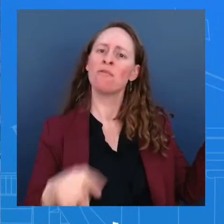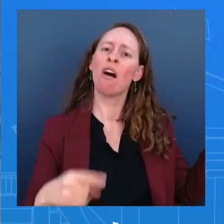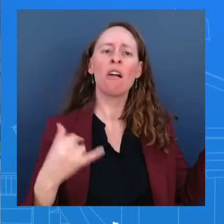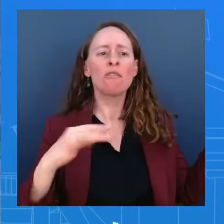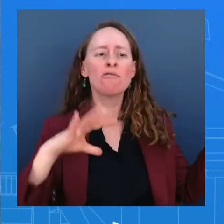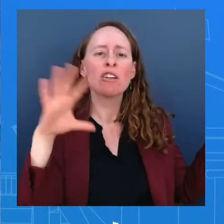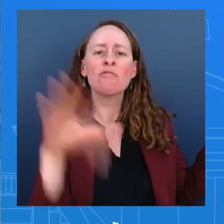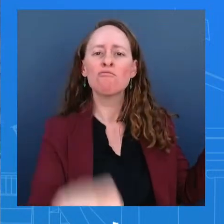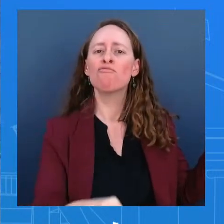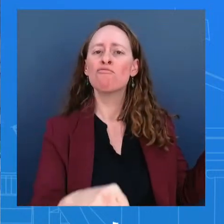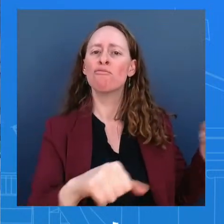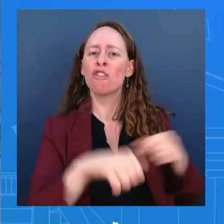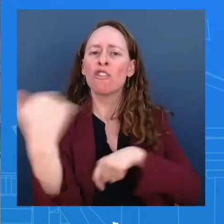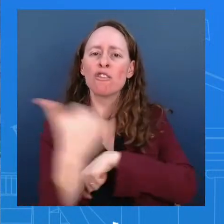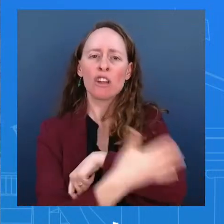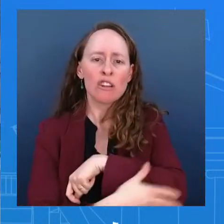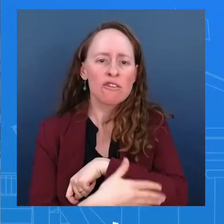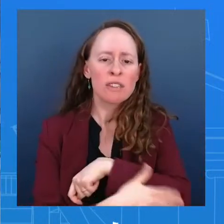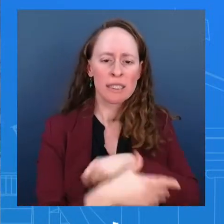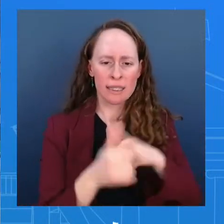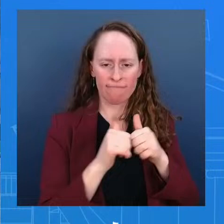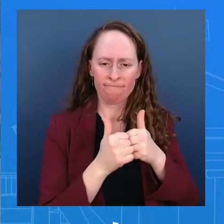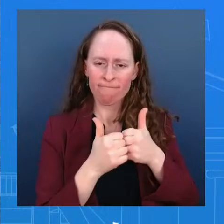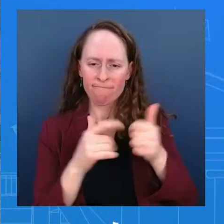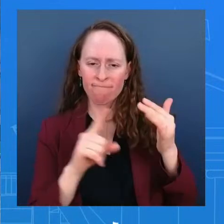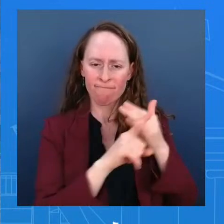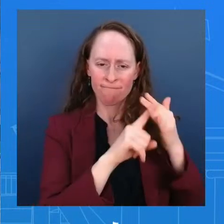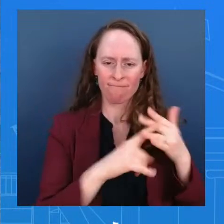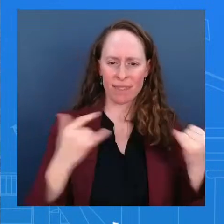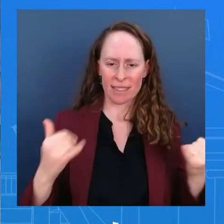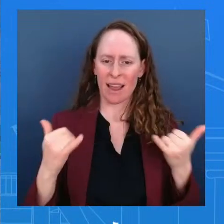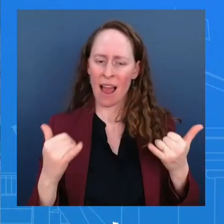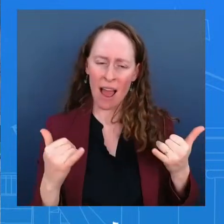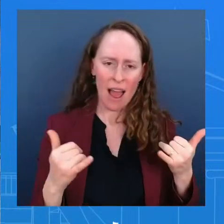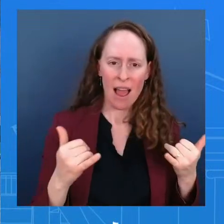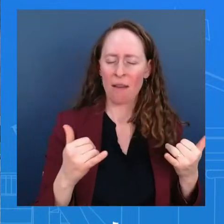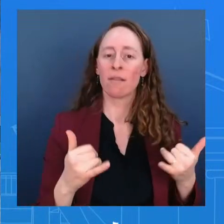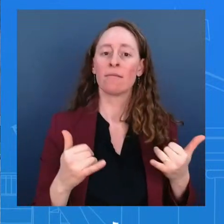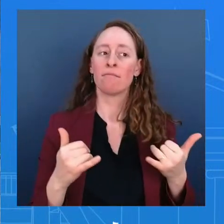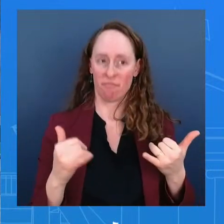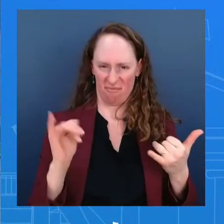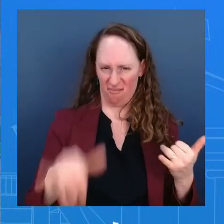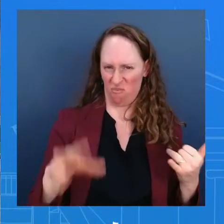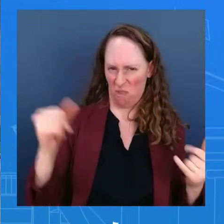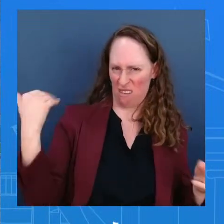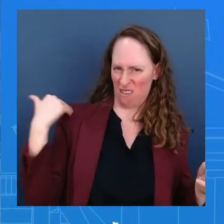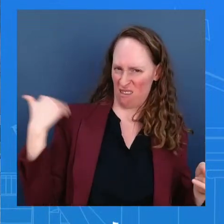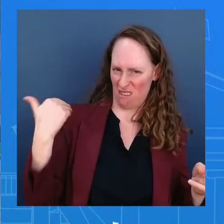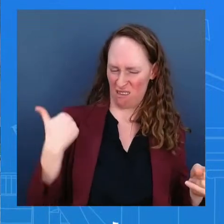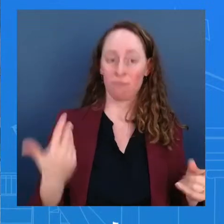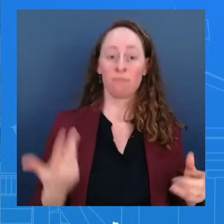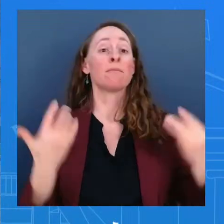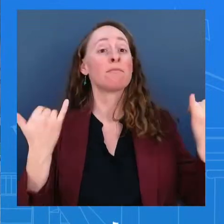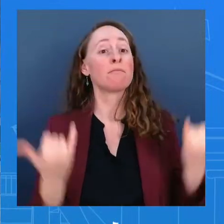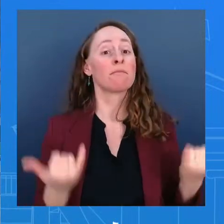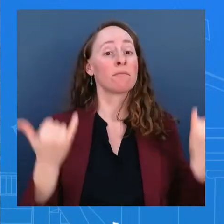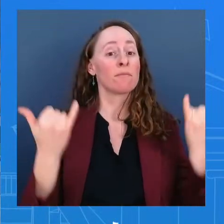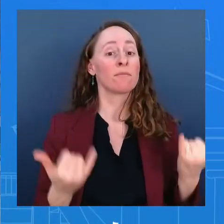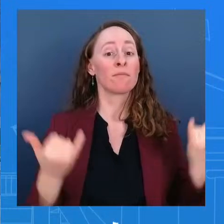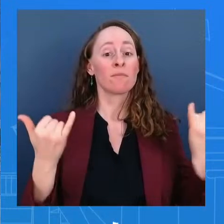President Biden will be leaving office and handing the reins to a man who he has repeatedly characterized as an authoritarian,